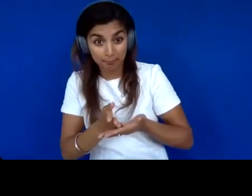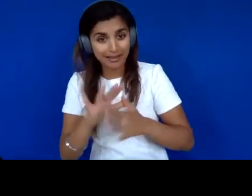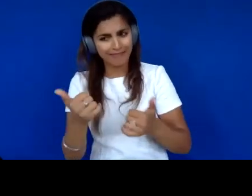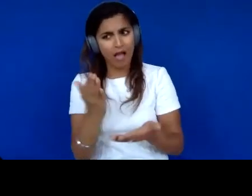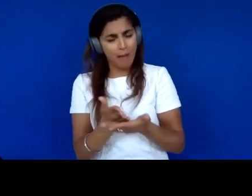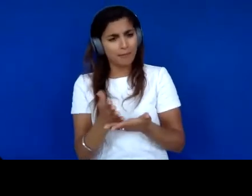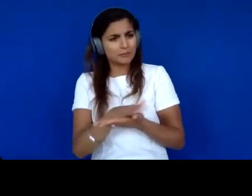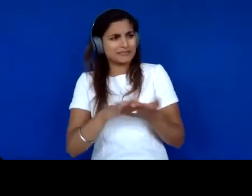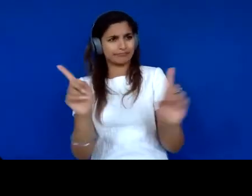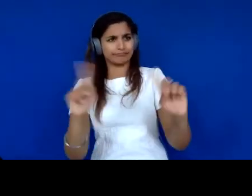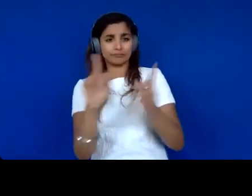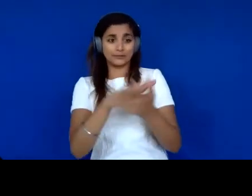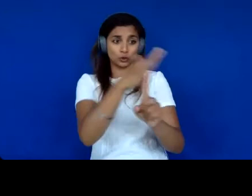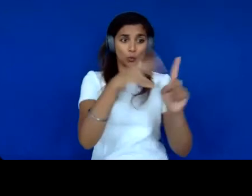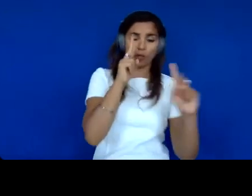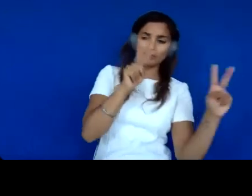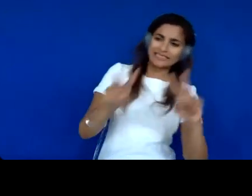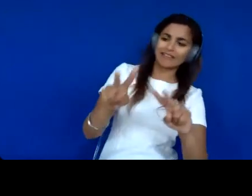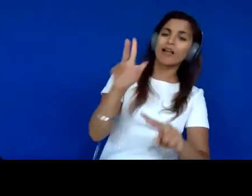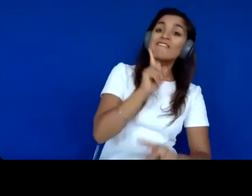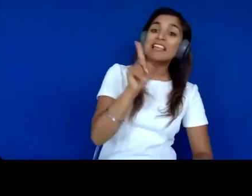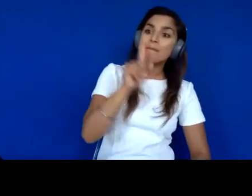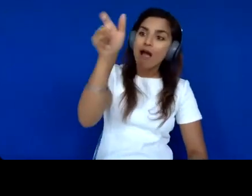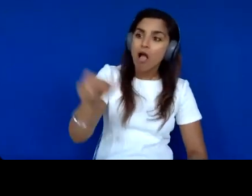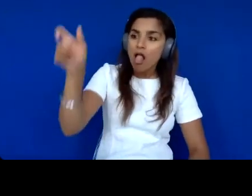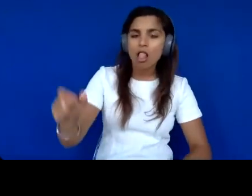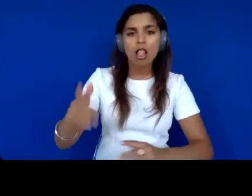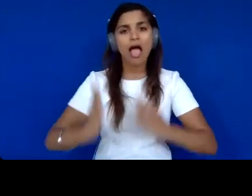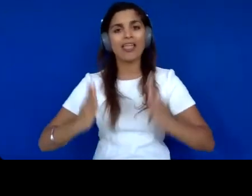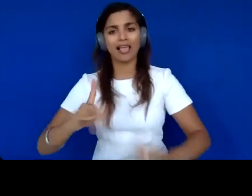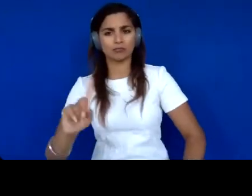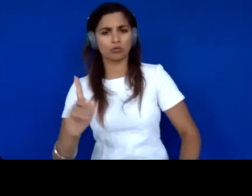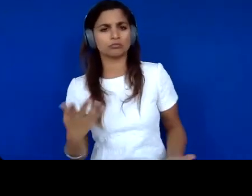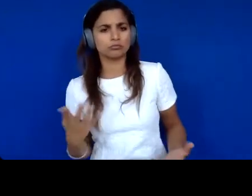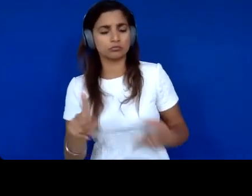disabled female athletes - how useful is the superhuman narrative to the